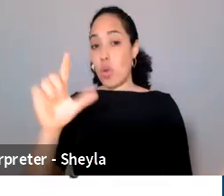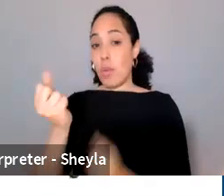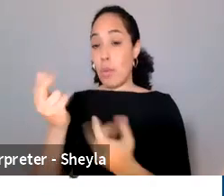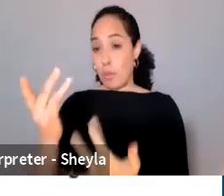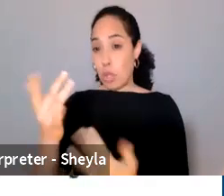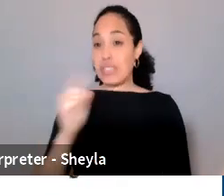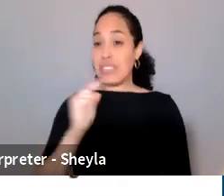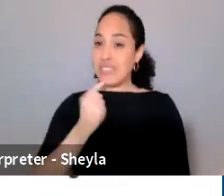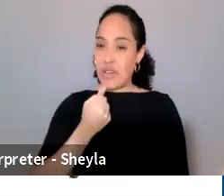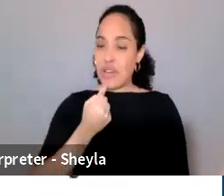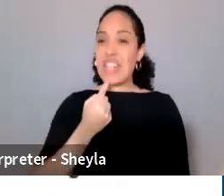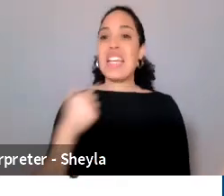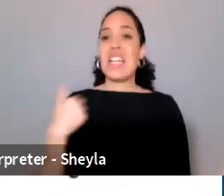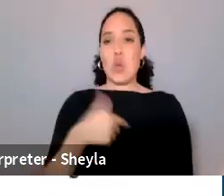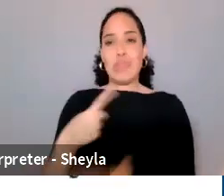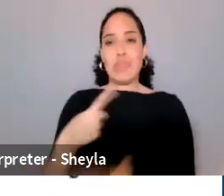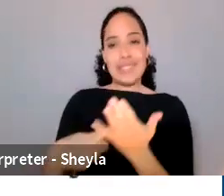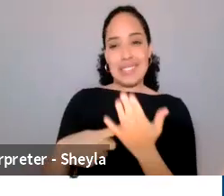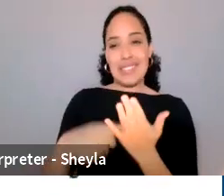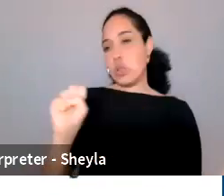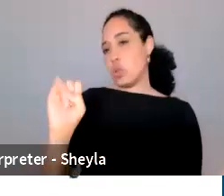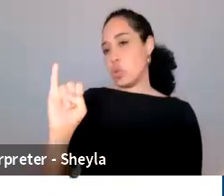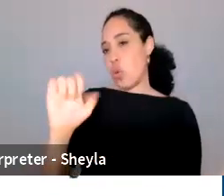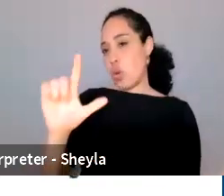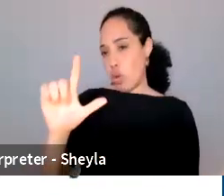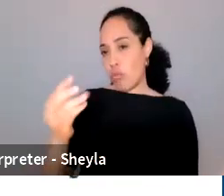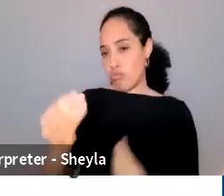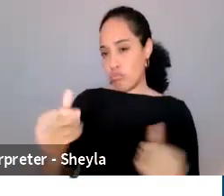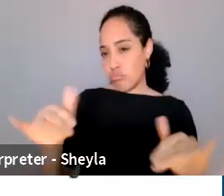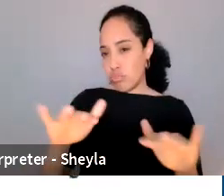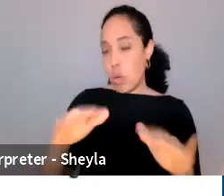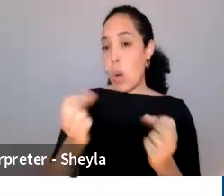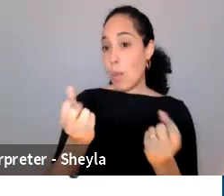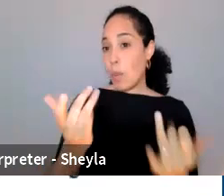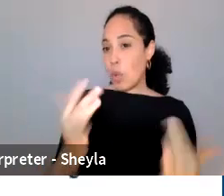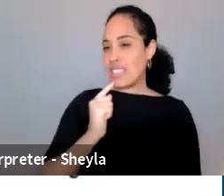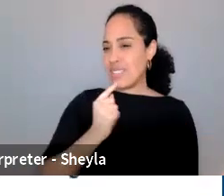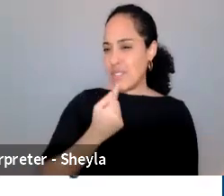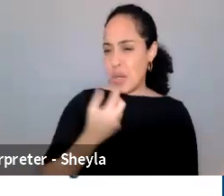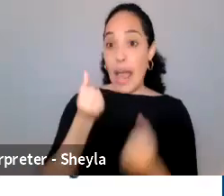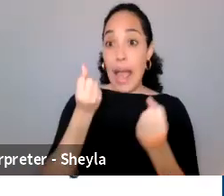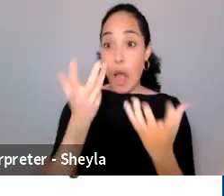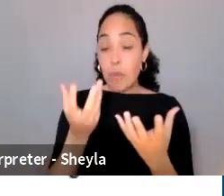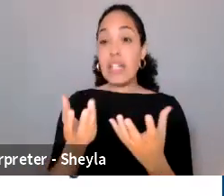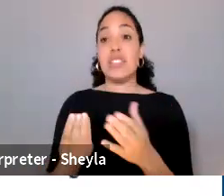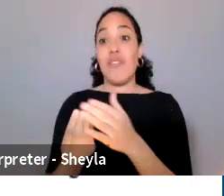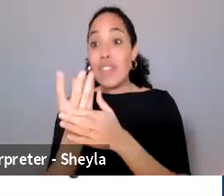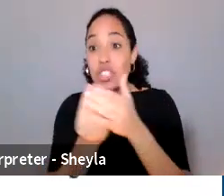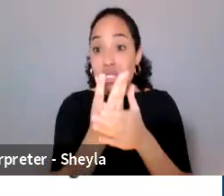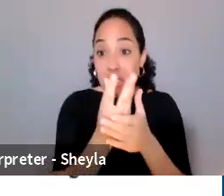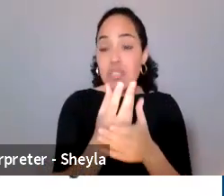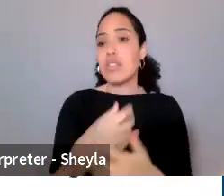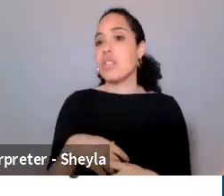that soil burn severity and how much vegetation how much roots are left in the soil how hot they